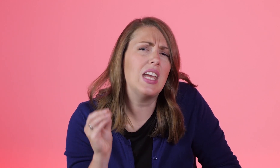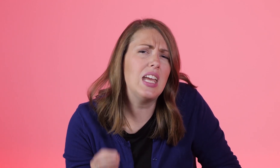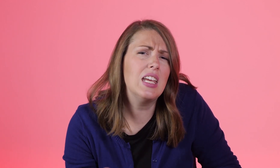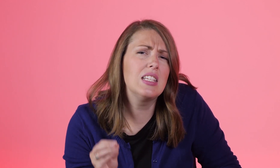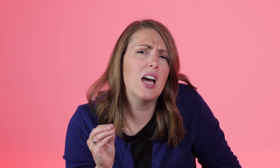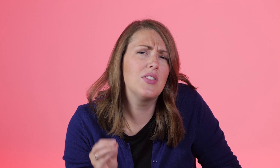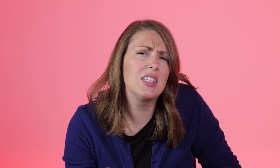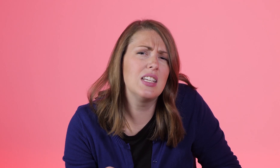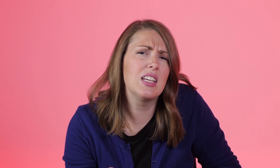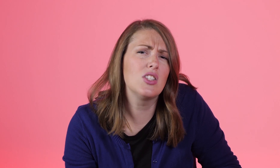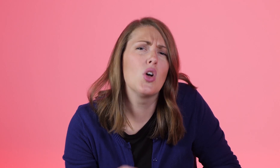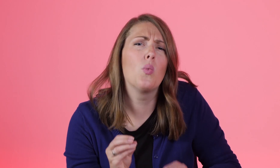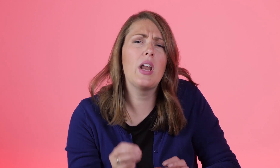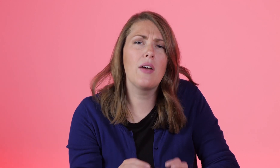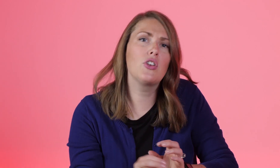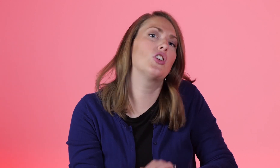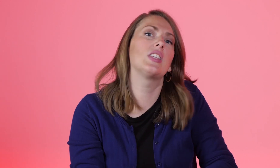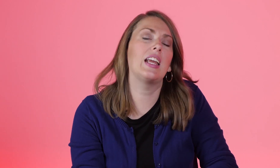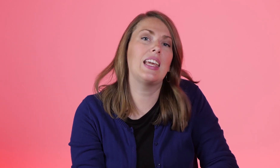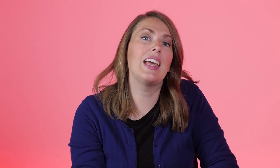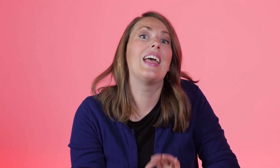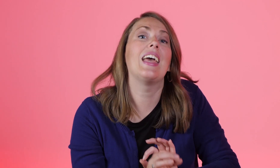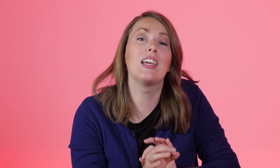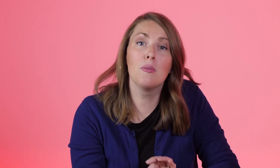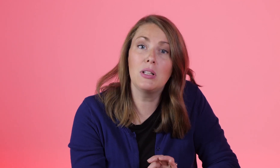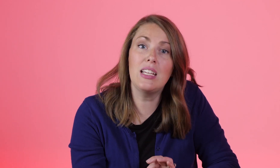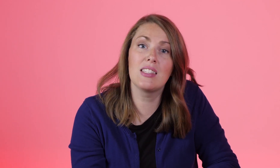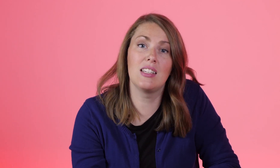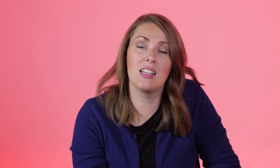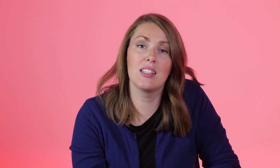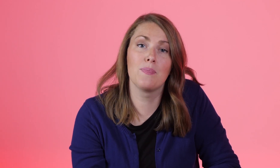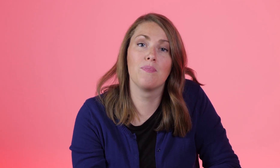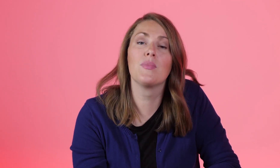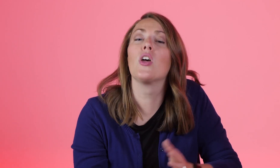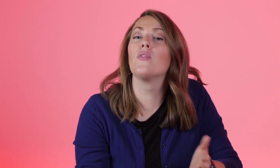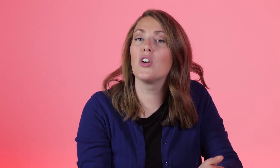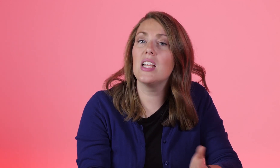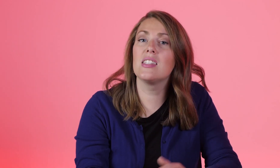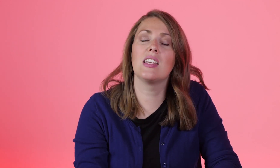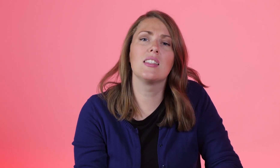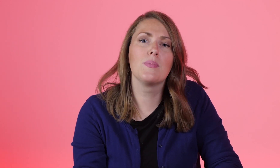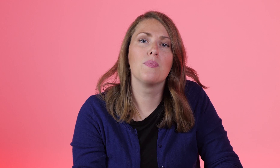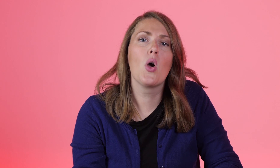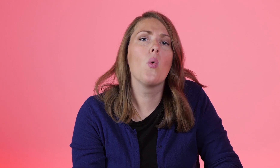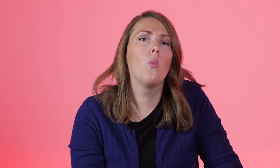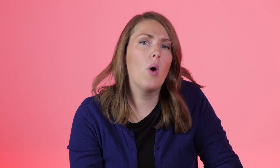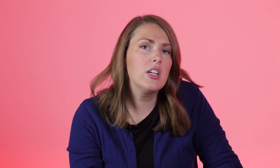the end of the sentence whenever you're signing it in a complete sentence for instance what